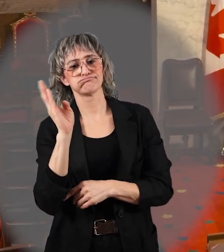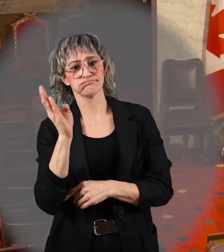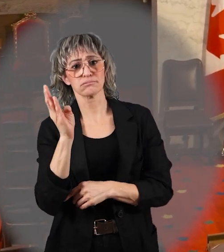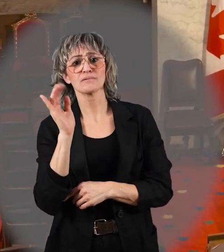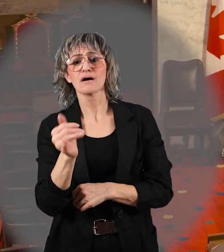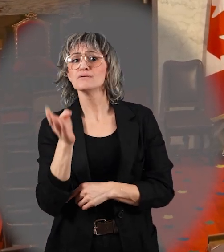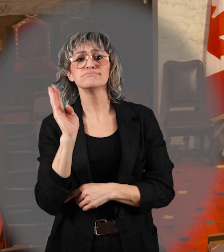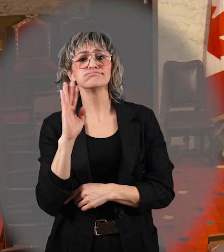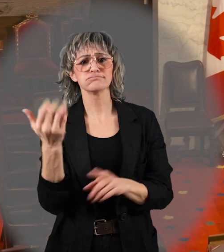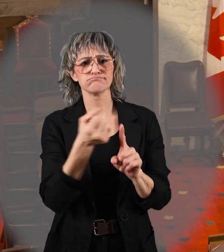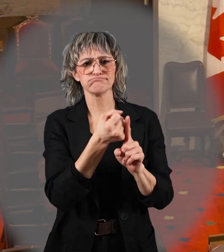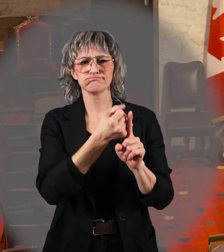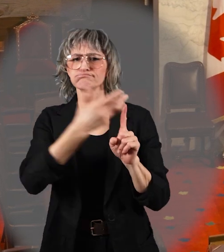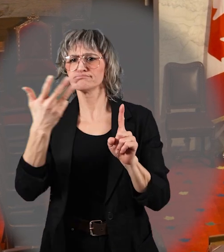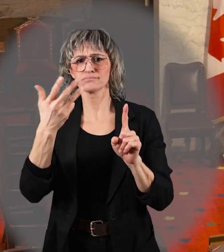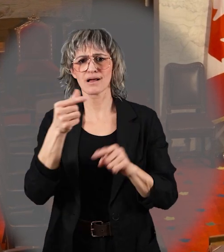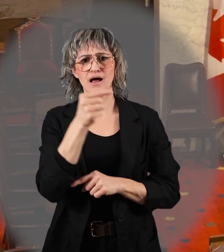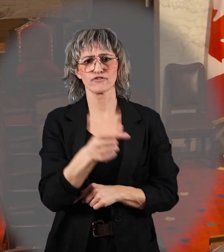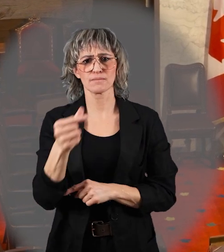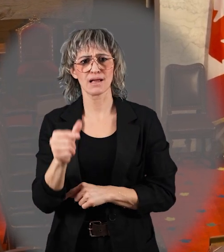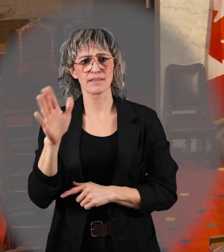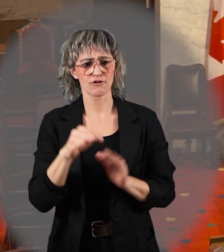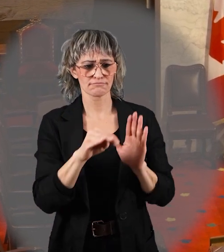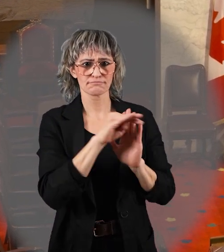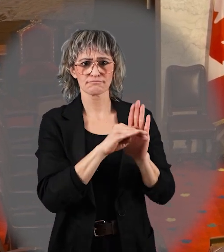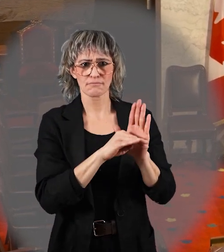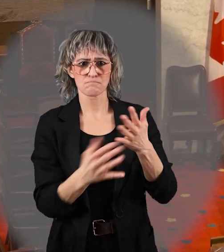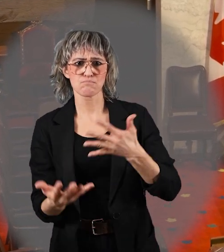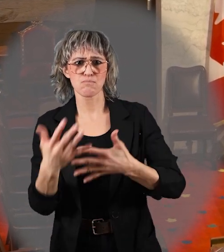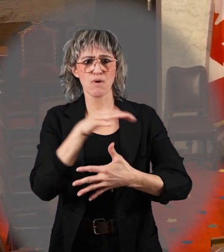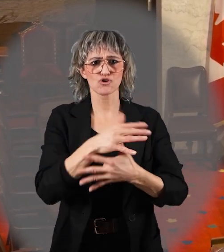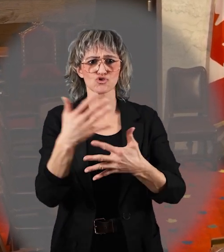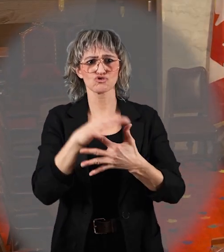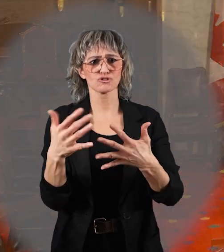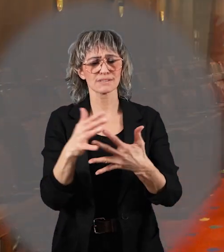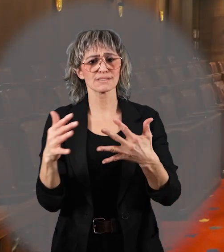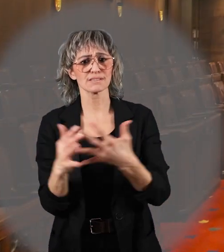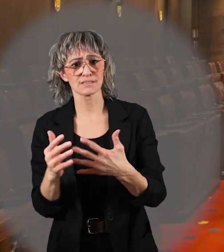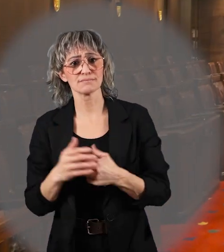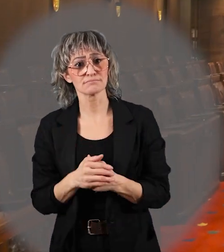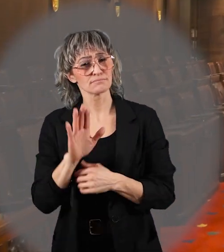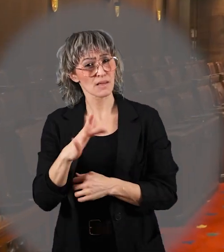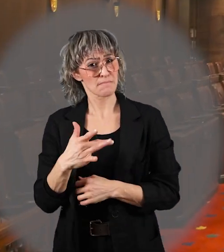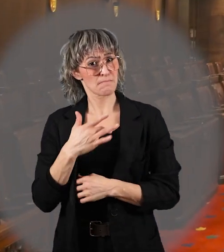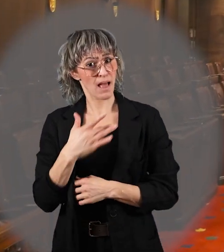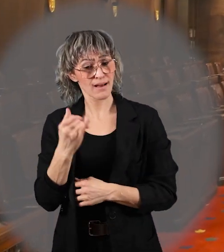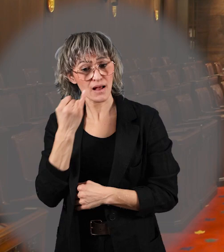They also sit here to read the Speech from the Throne, which outlines the Government's priorities